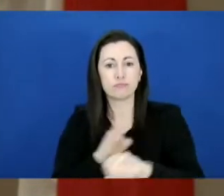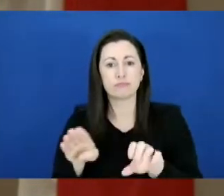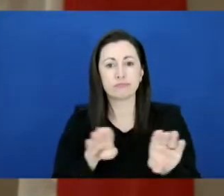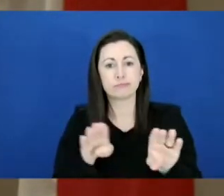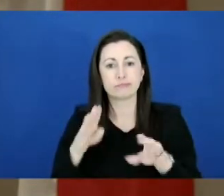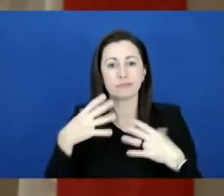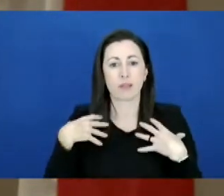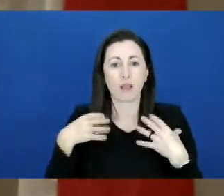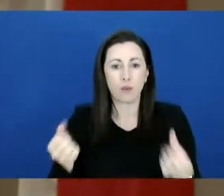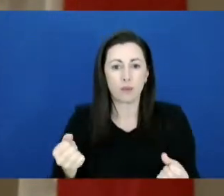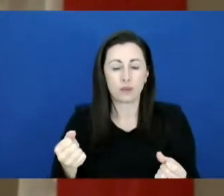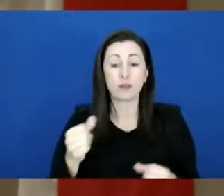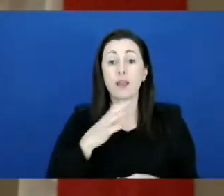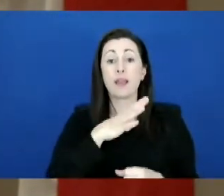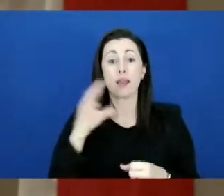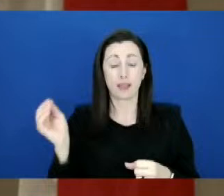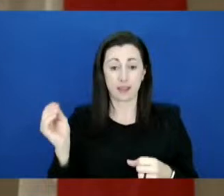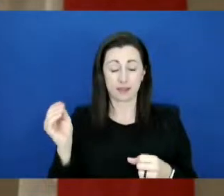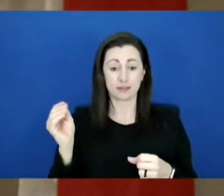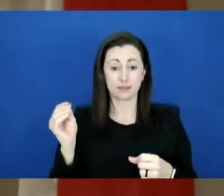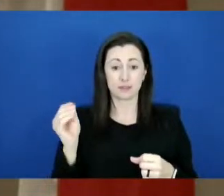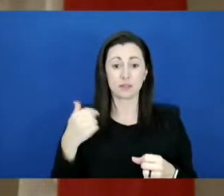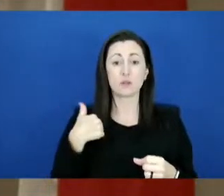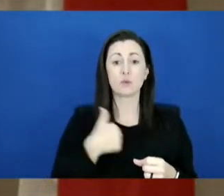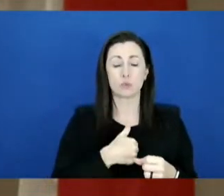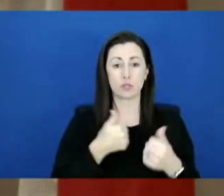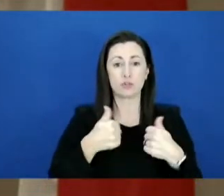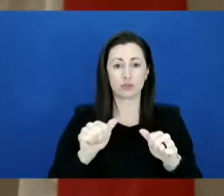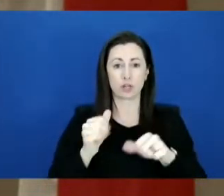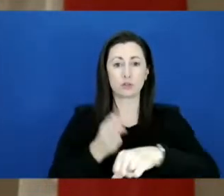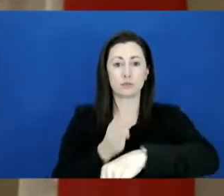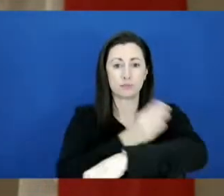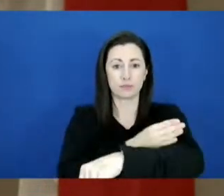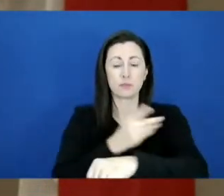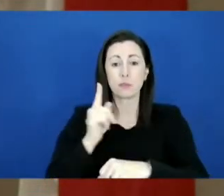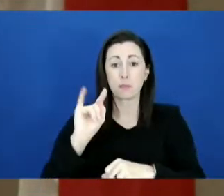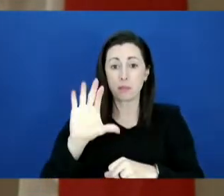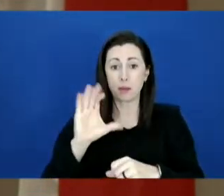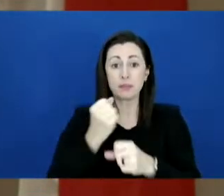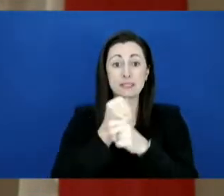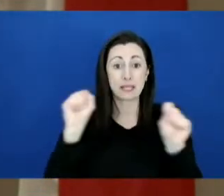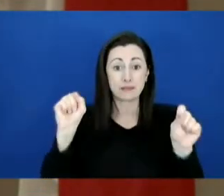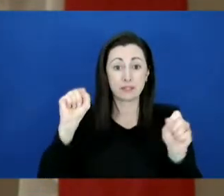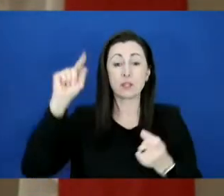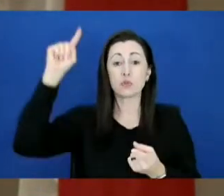CITIZENS AS THEY SEEK TO IMPROVE